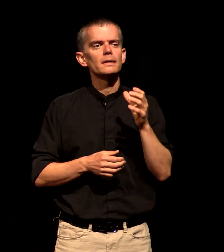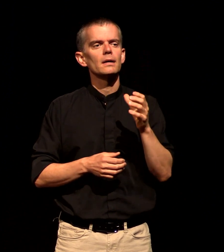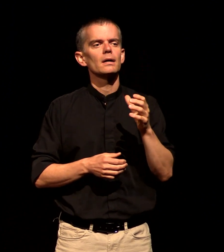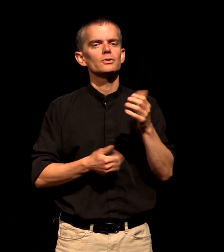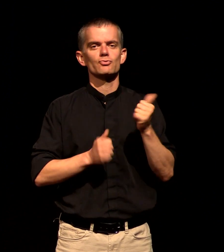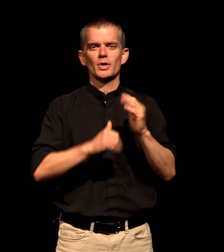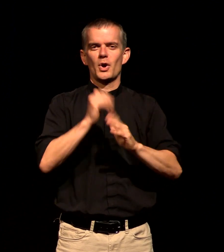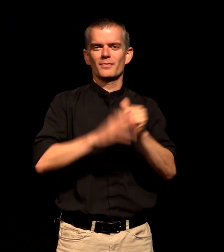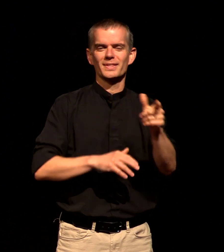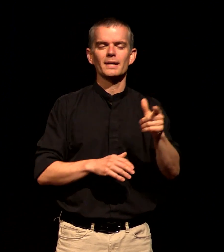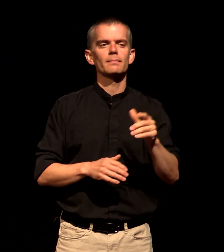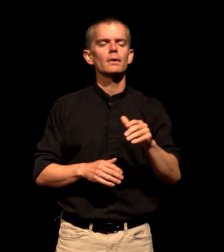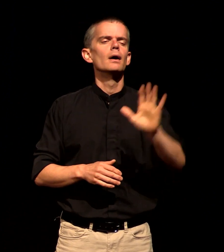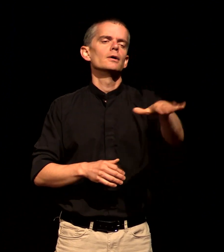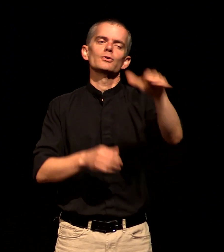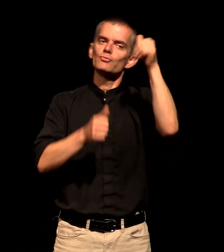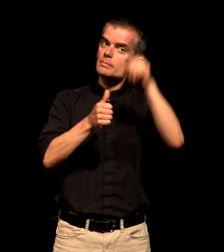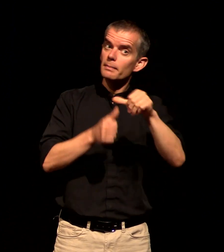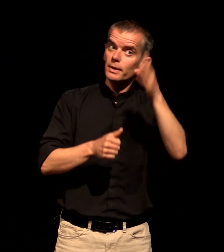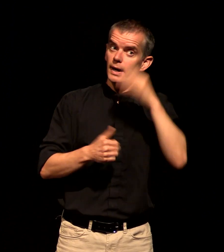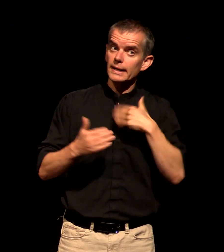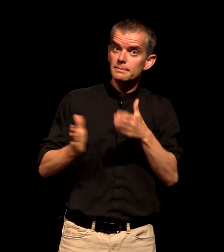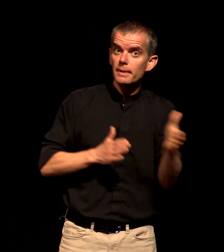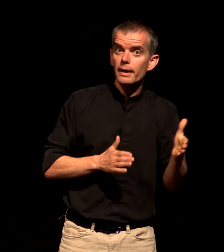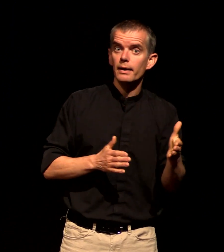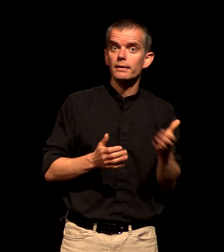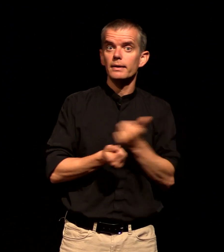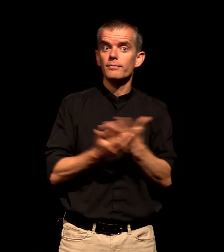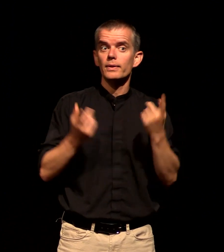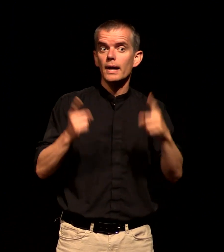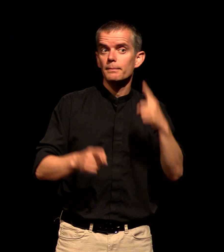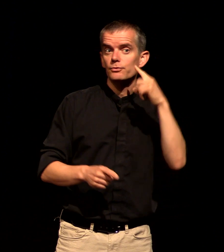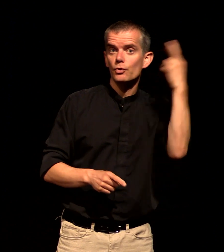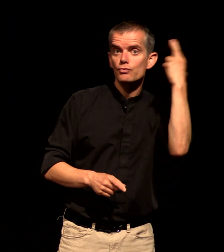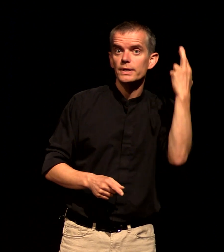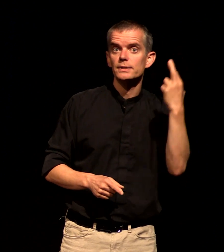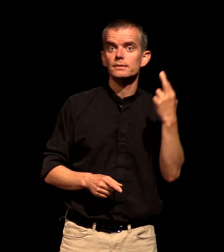can handle. Now, don't get me wrong. There's some truth here.